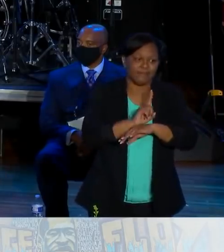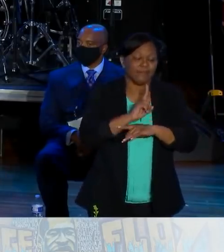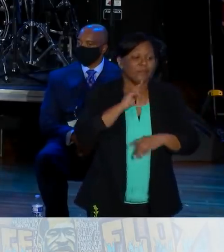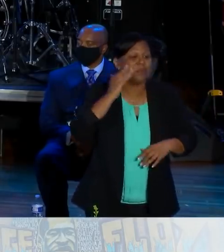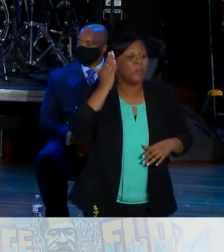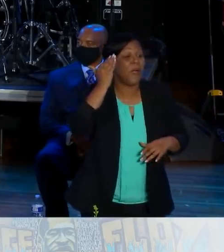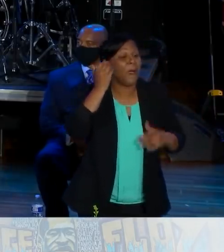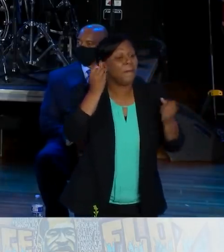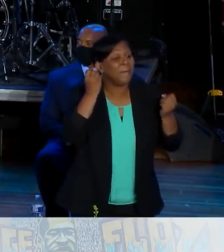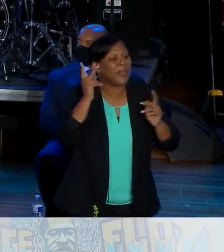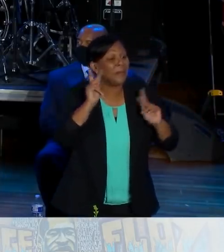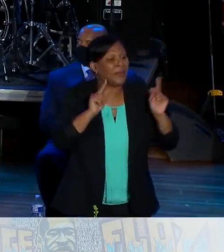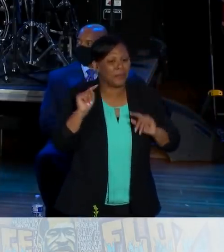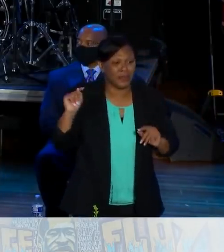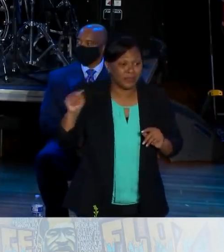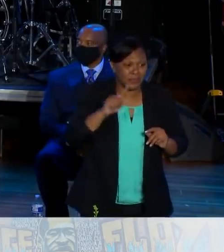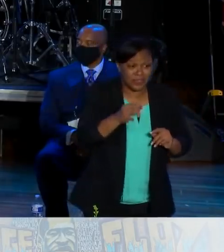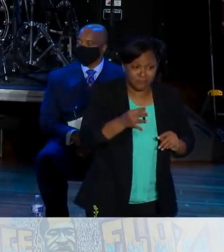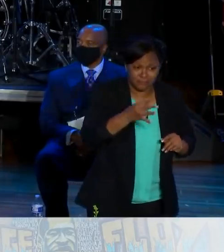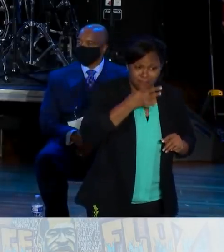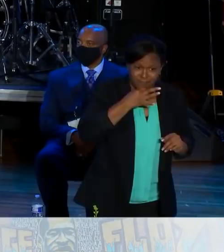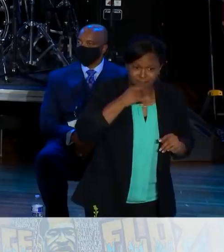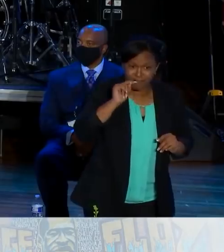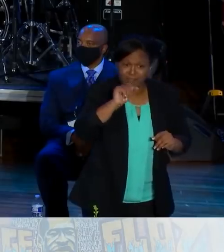AND WE'LL COME OUT OF THIS DAY